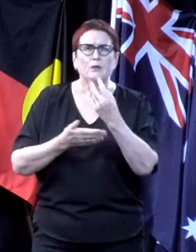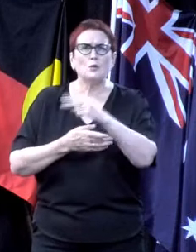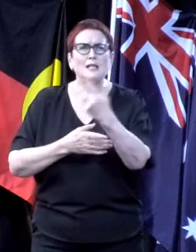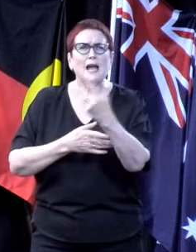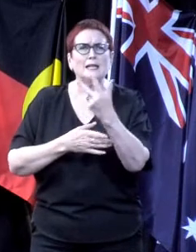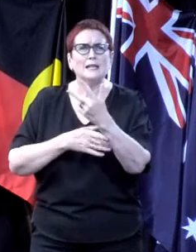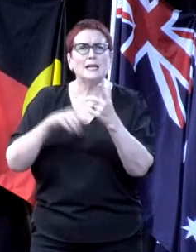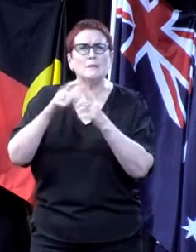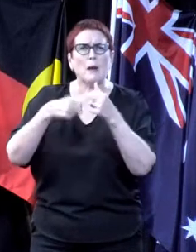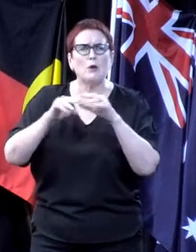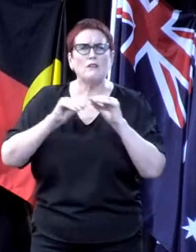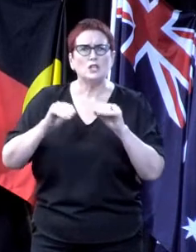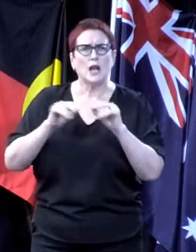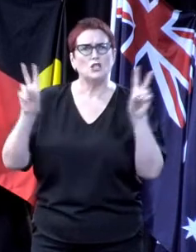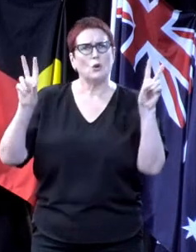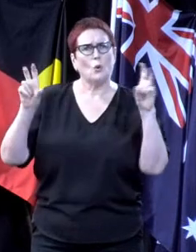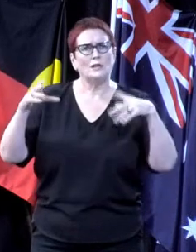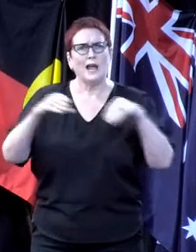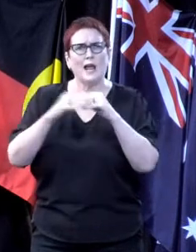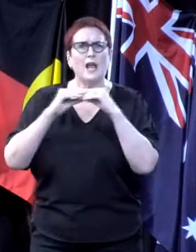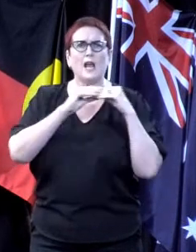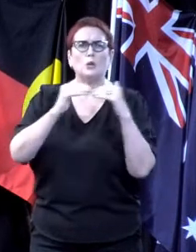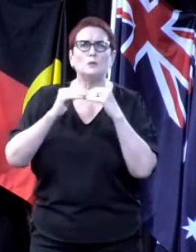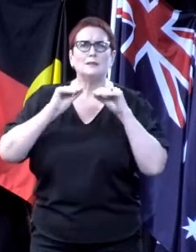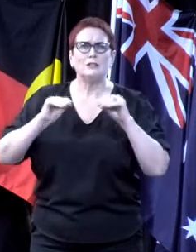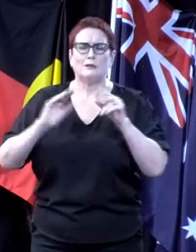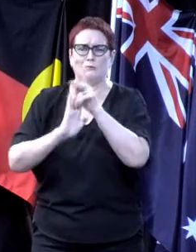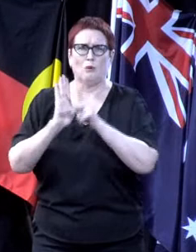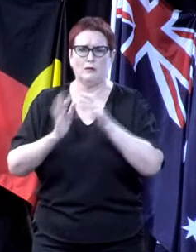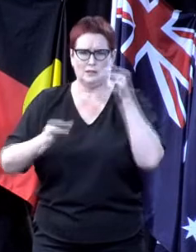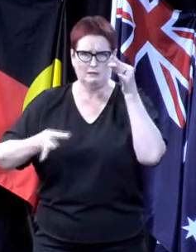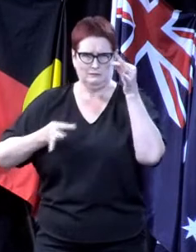Inclusive Education policy, which is largely informed